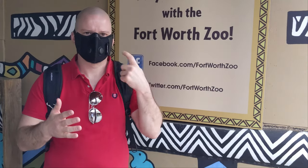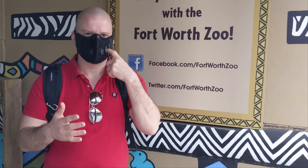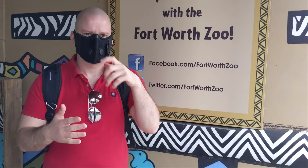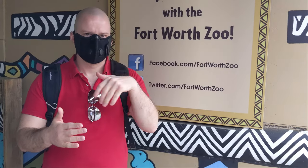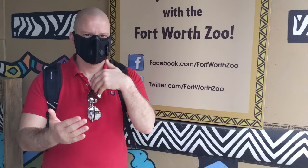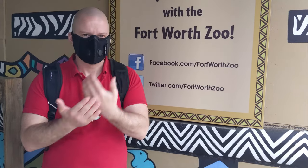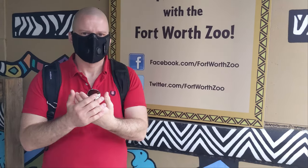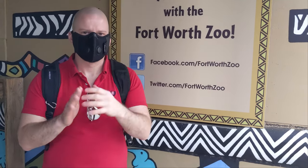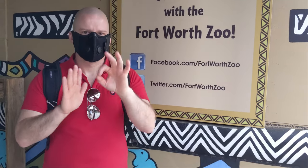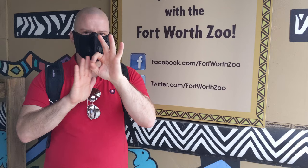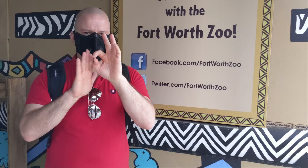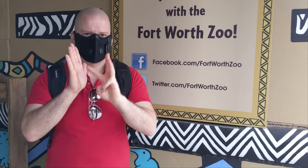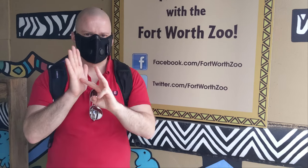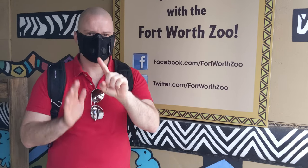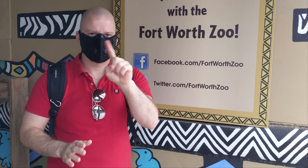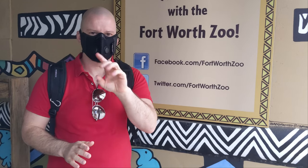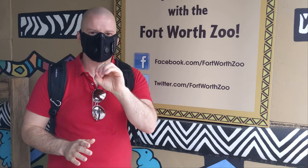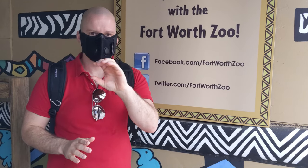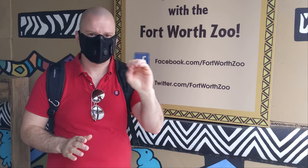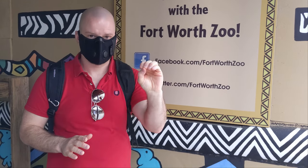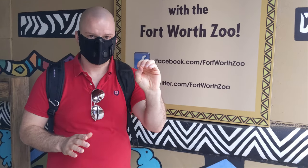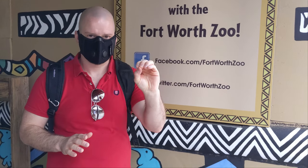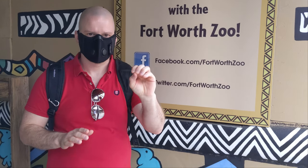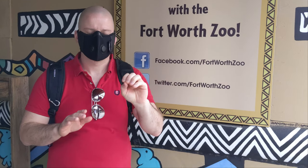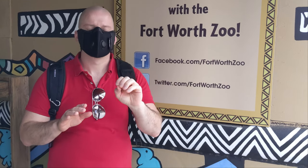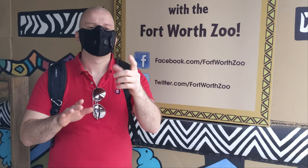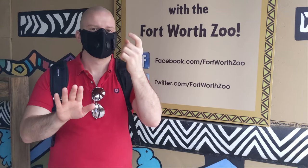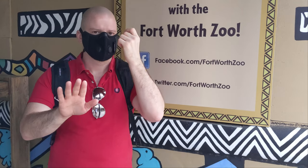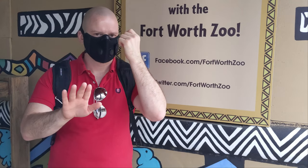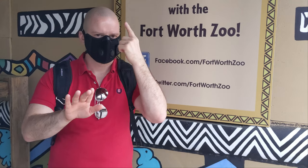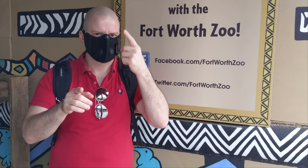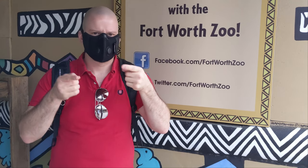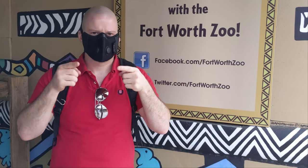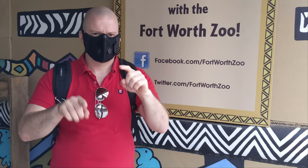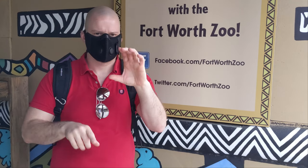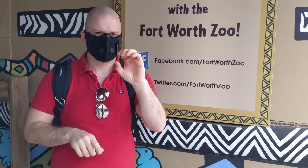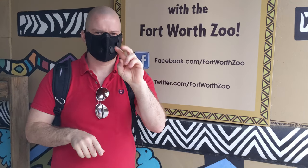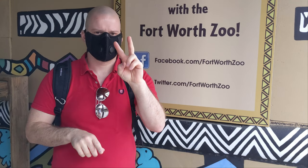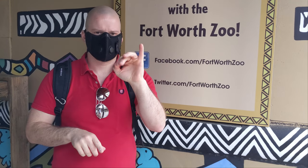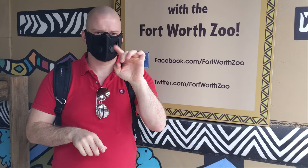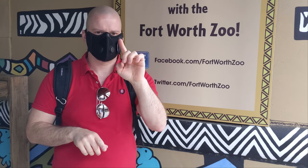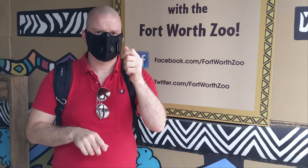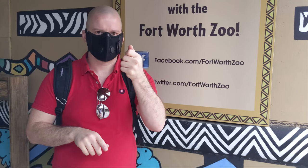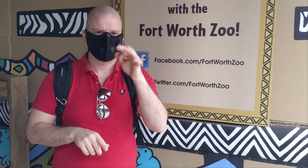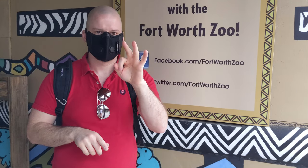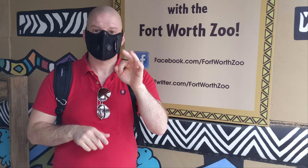We have just arrived at Fort Worth Zoo. We can see in the light of COVID-19,